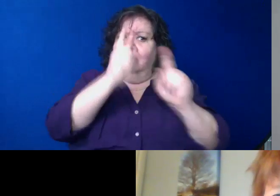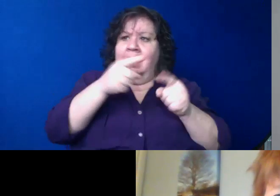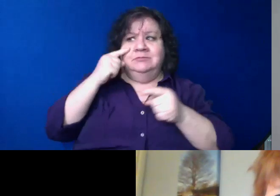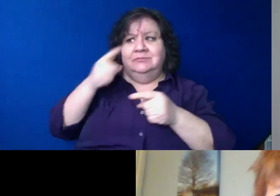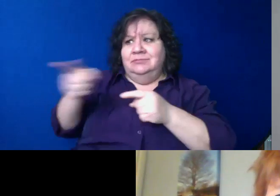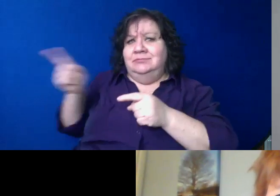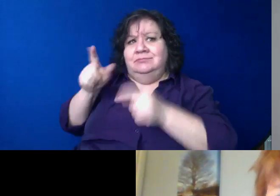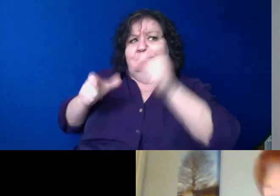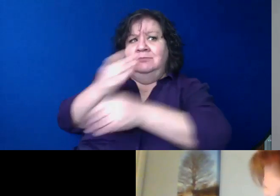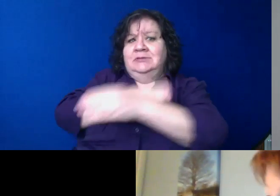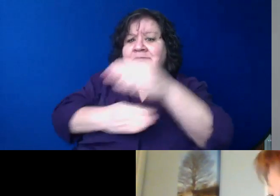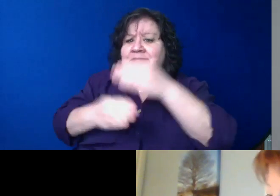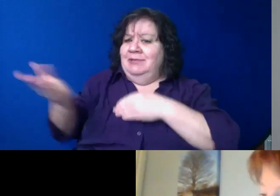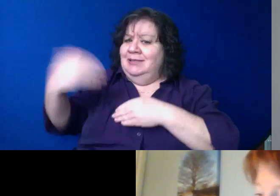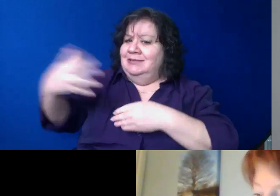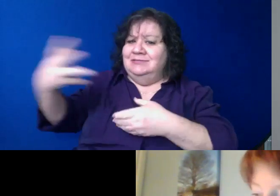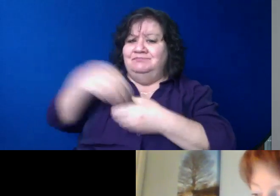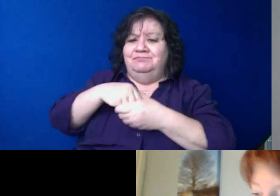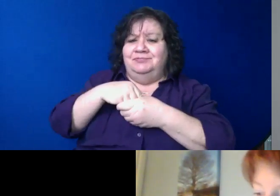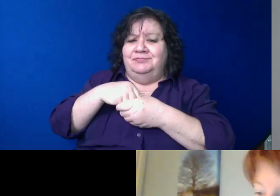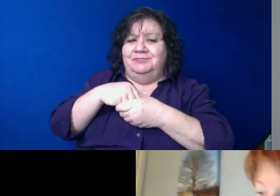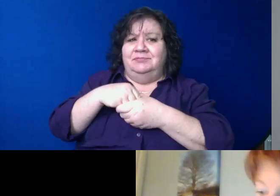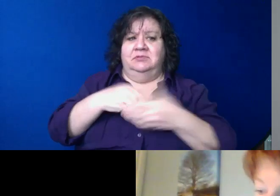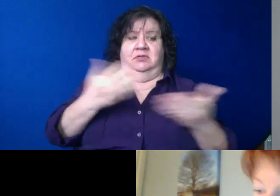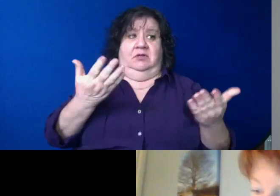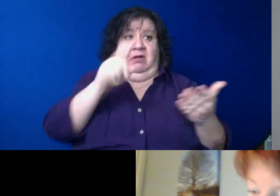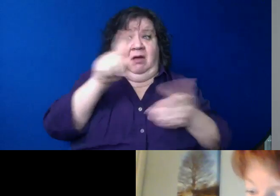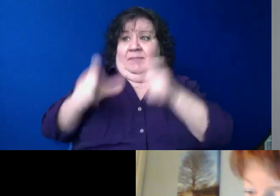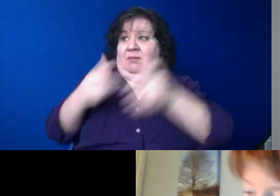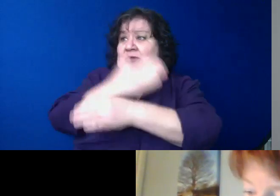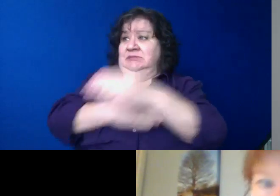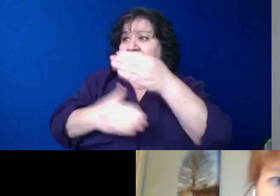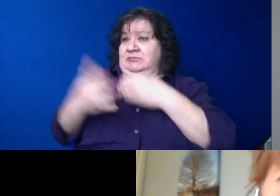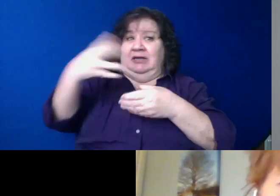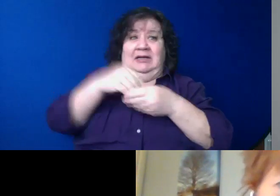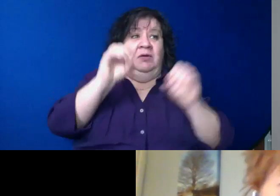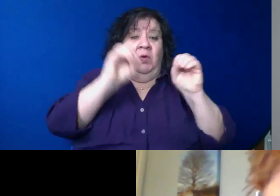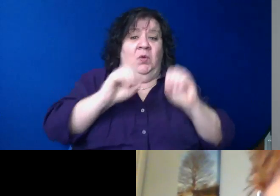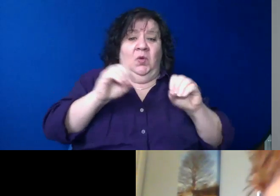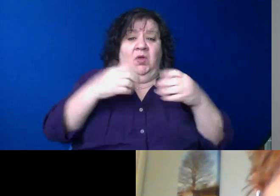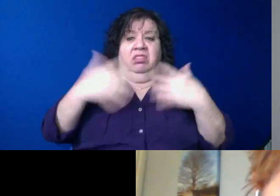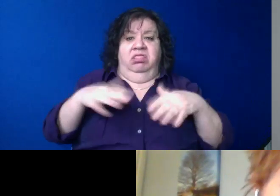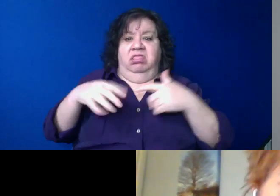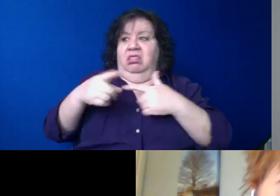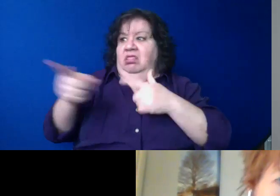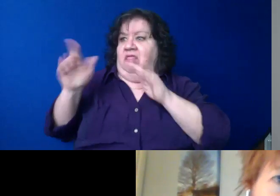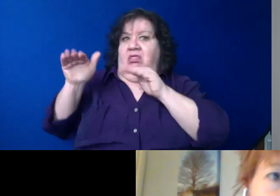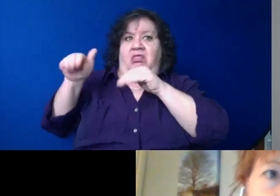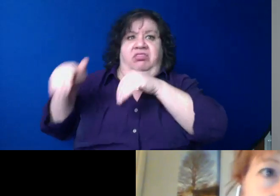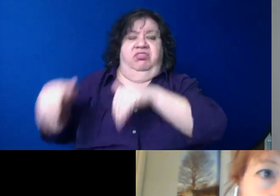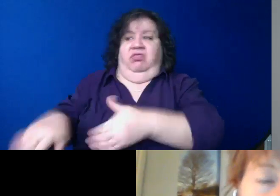really included so um katrin welcome and tell us about that and what happened why did you decided